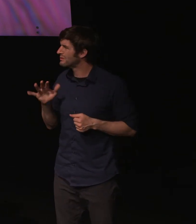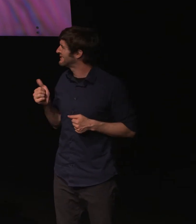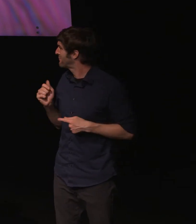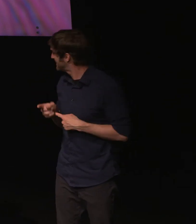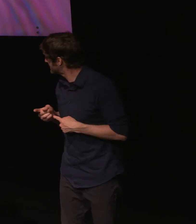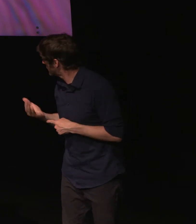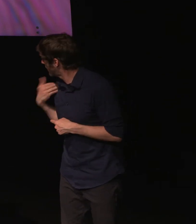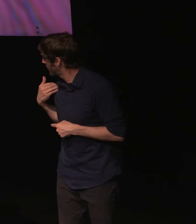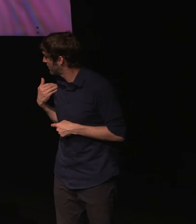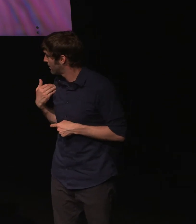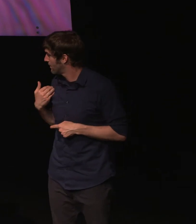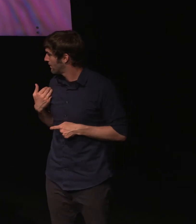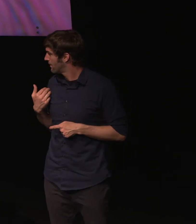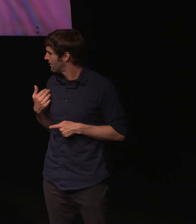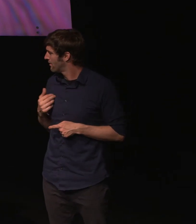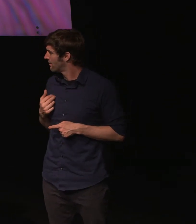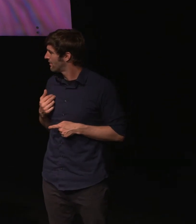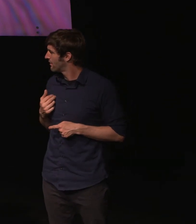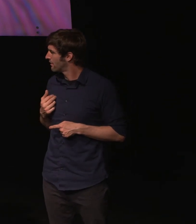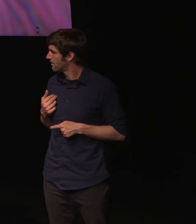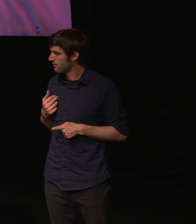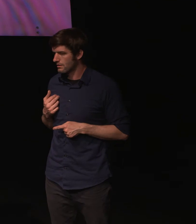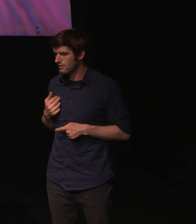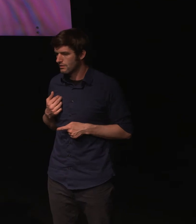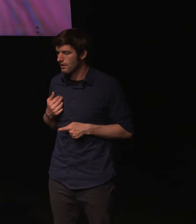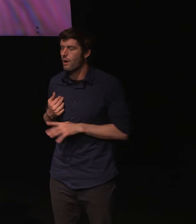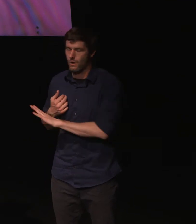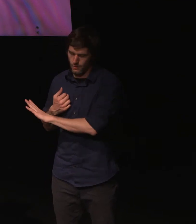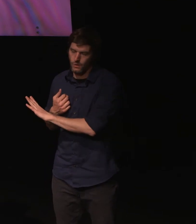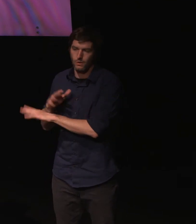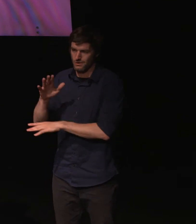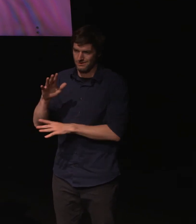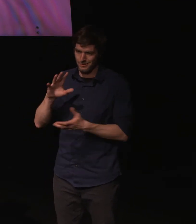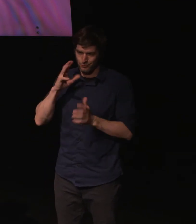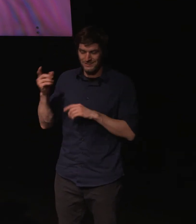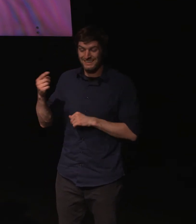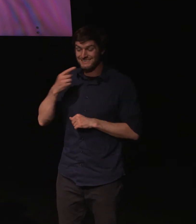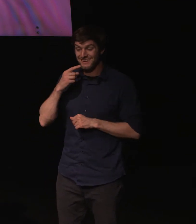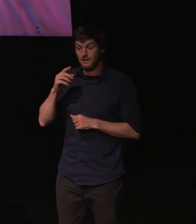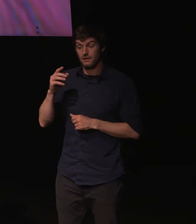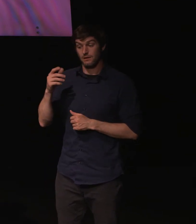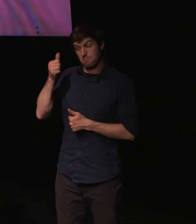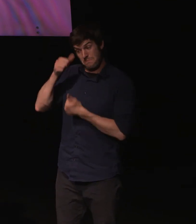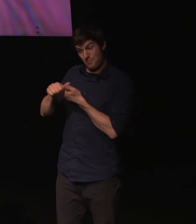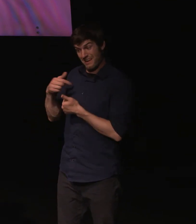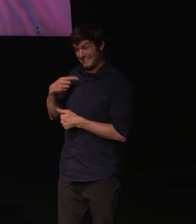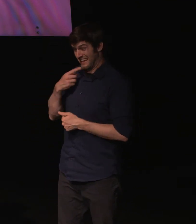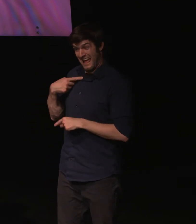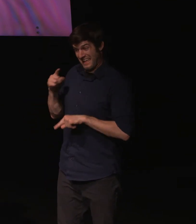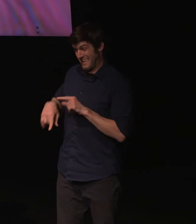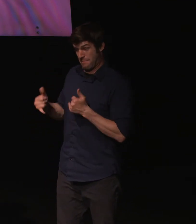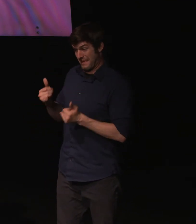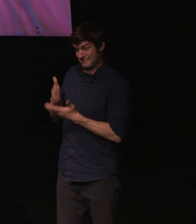When I said that there were certain games I couldn't play and I just blame them on their elitist communities and their pour design,